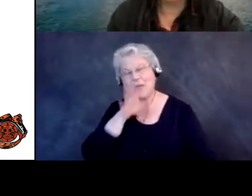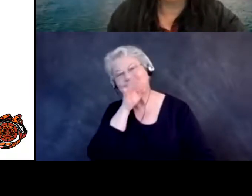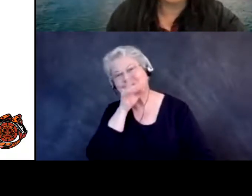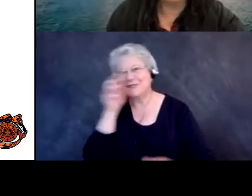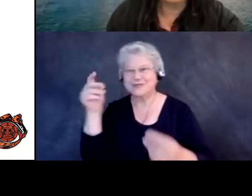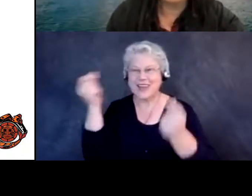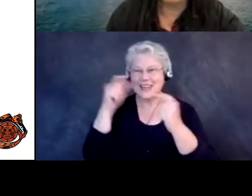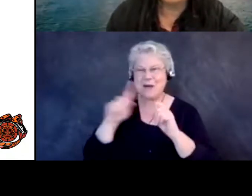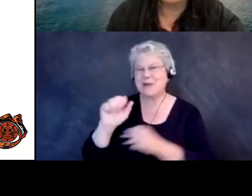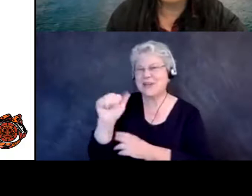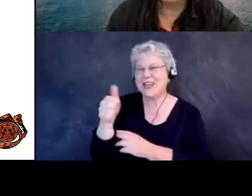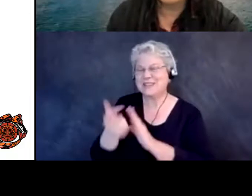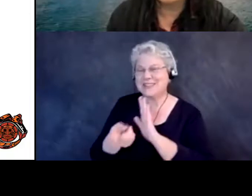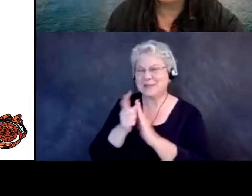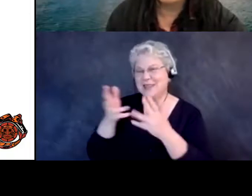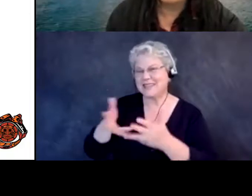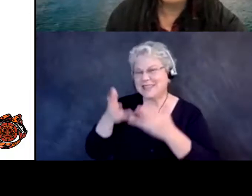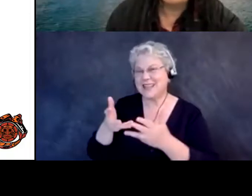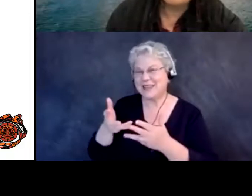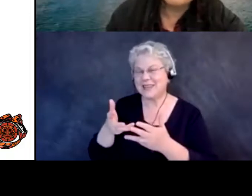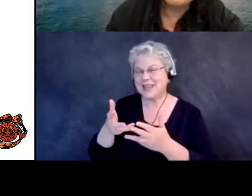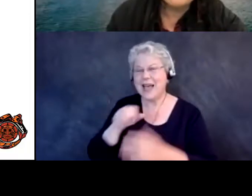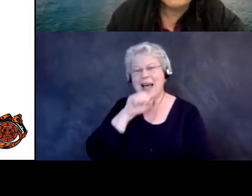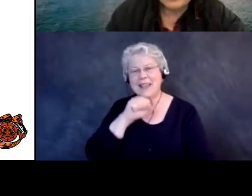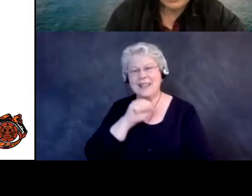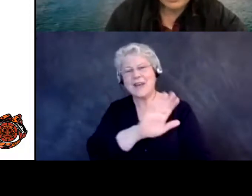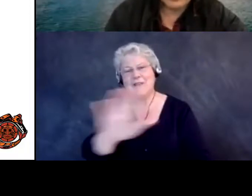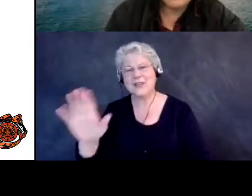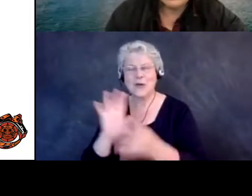ten minutes left and I’d love to hear more from you and answer some of your questions.